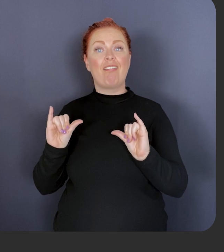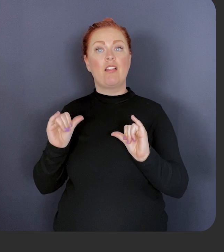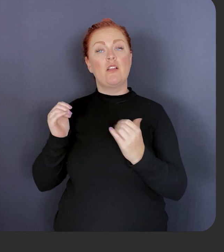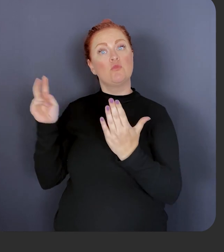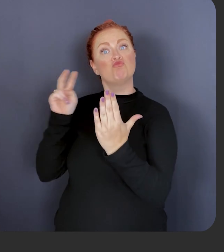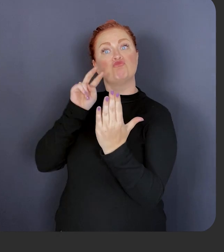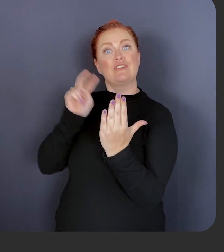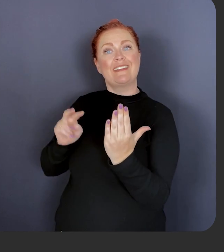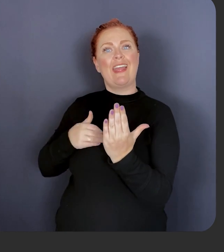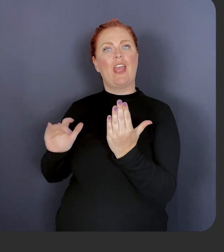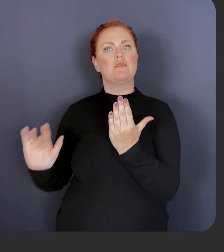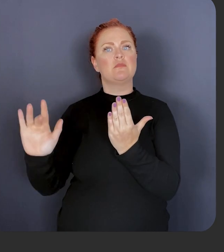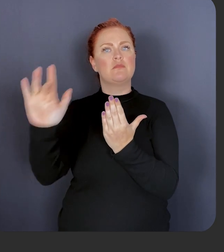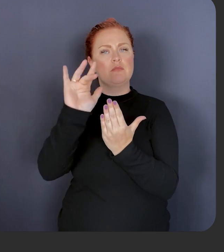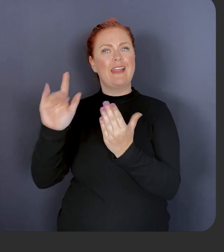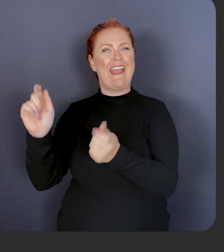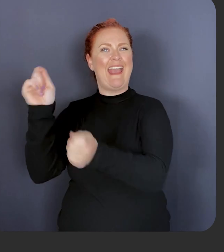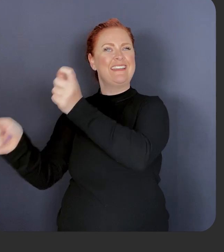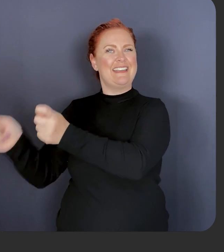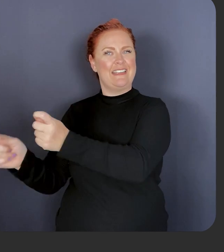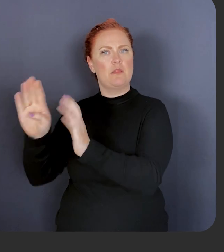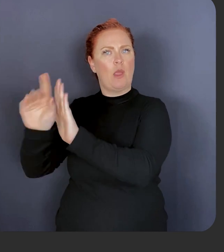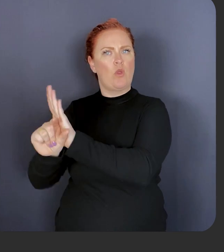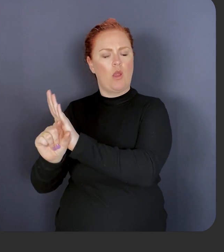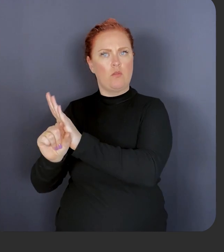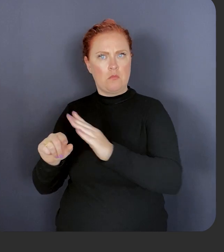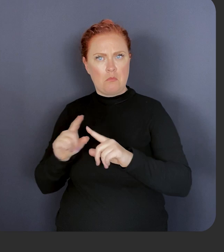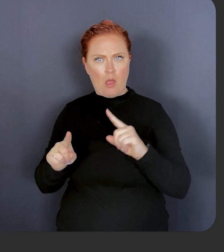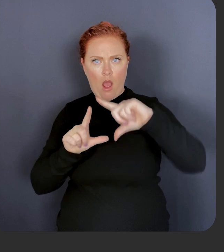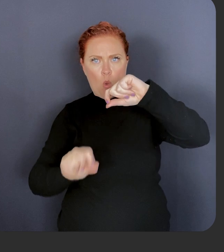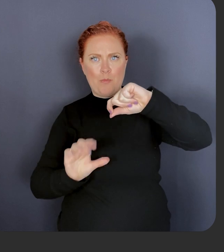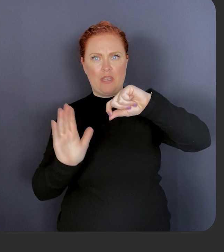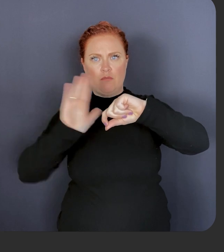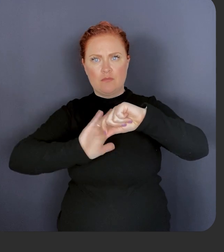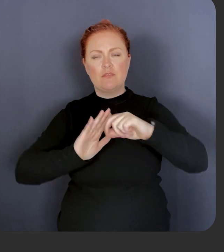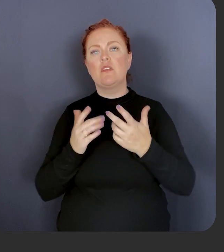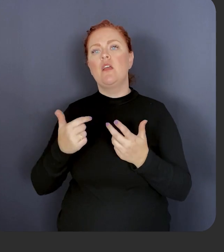be able to continue to edit things outside the dialogue while it's open, that I could change